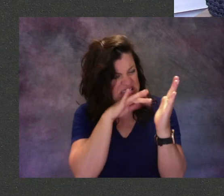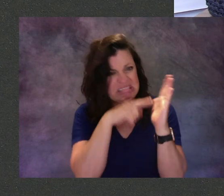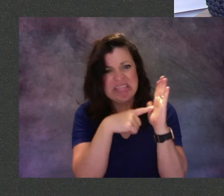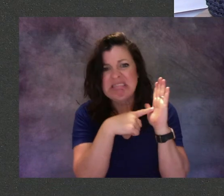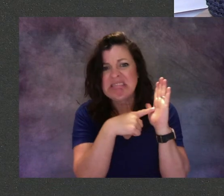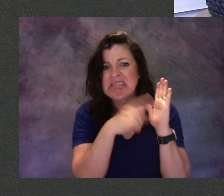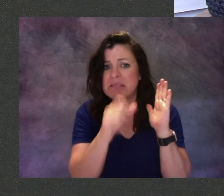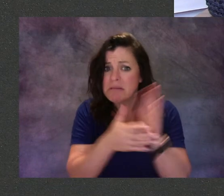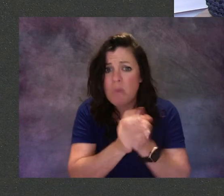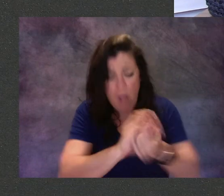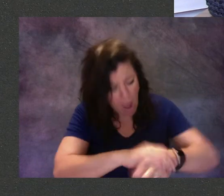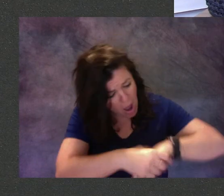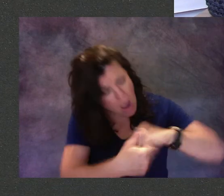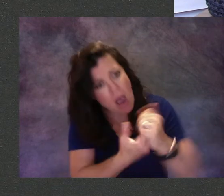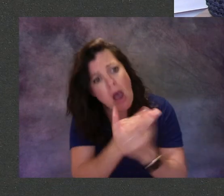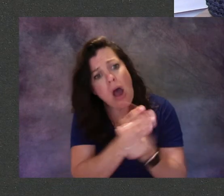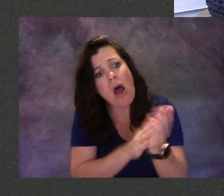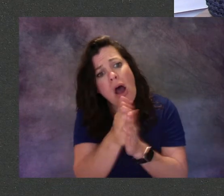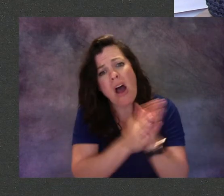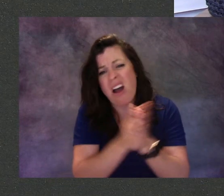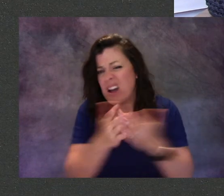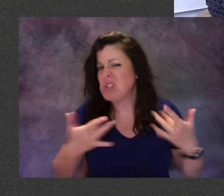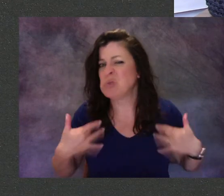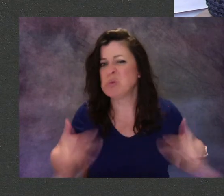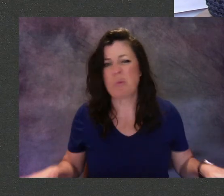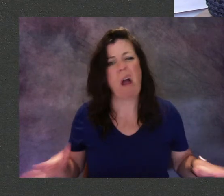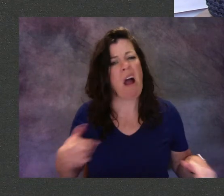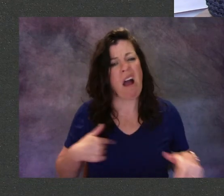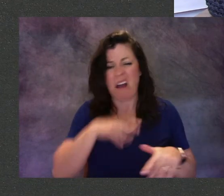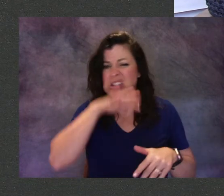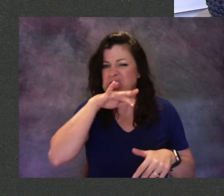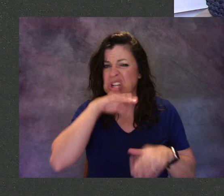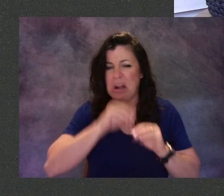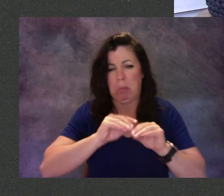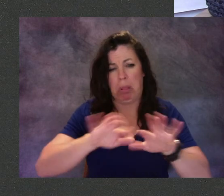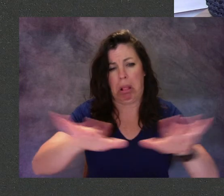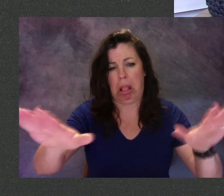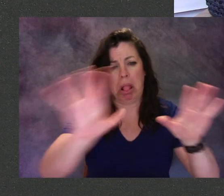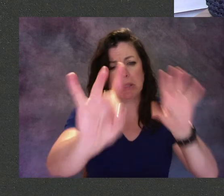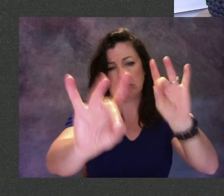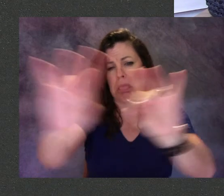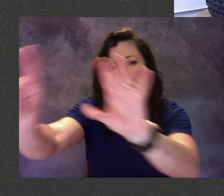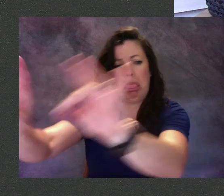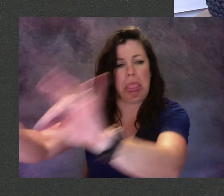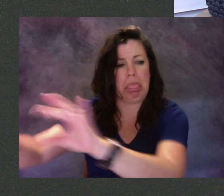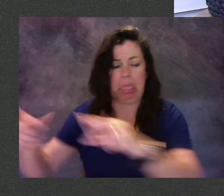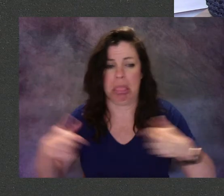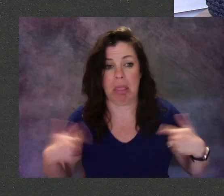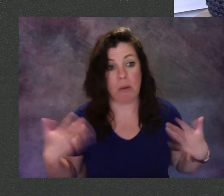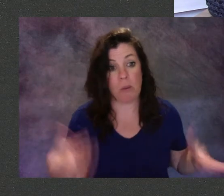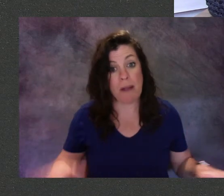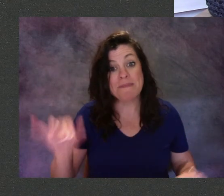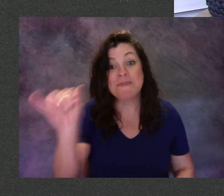and use good manners and not spread our germs. Thank you. Thank you. And finally,